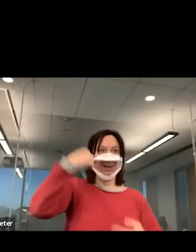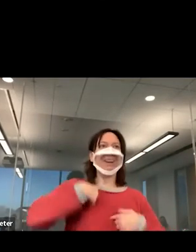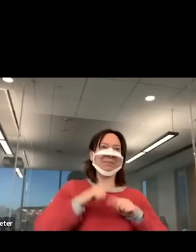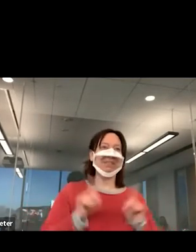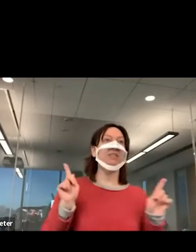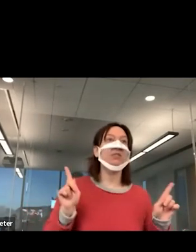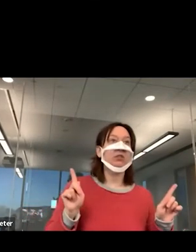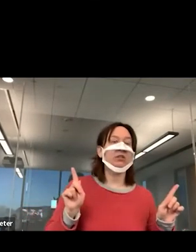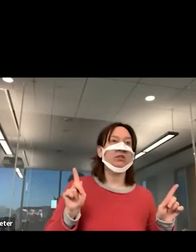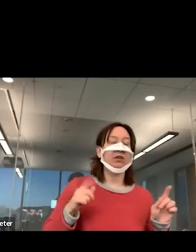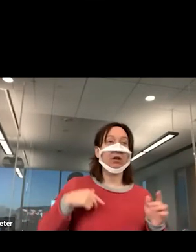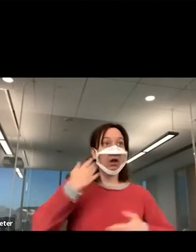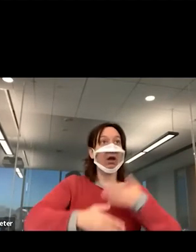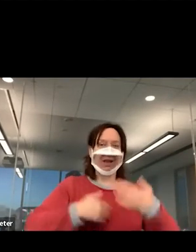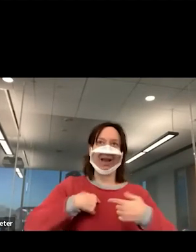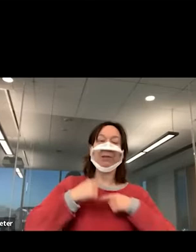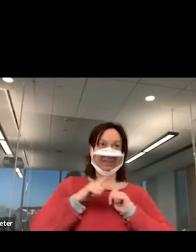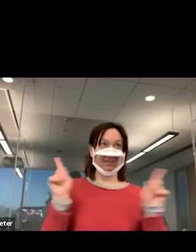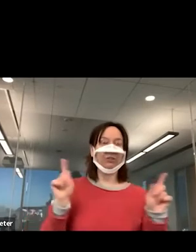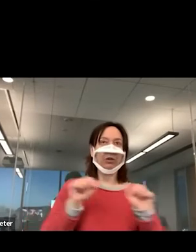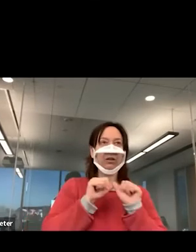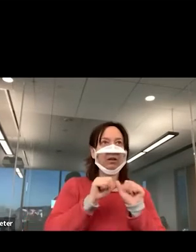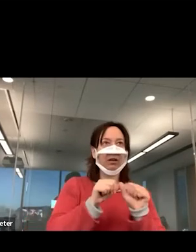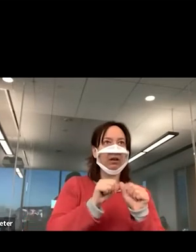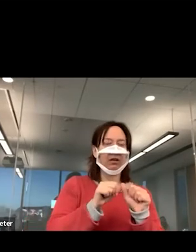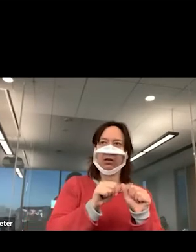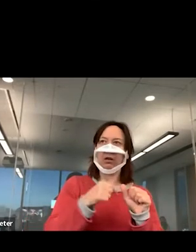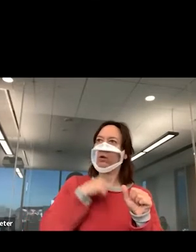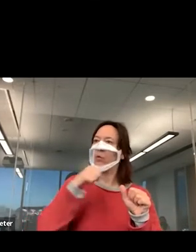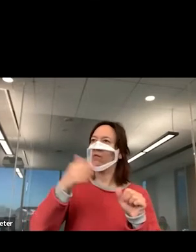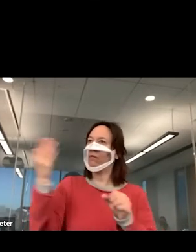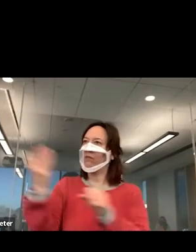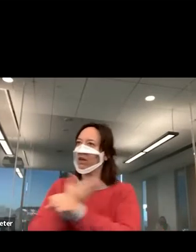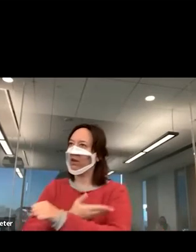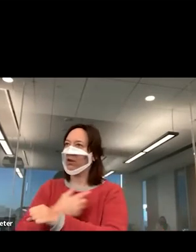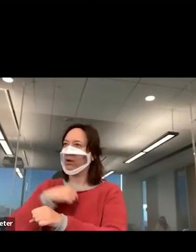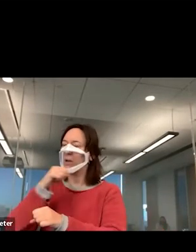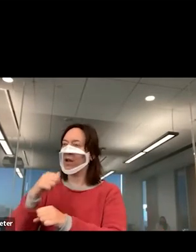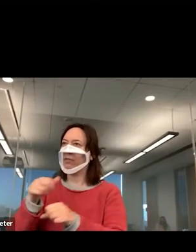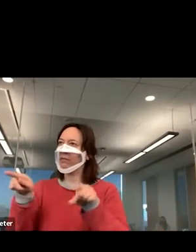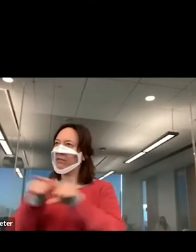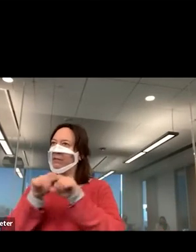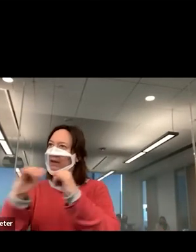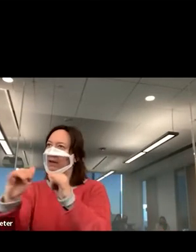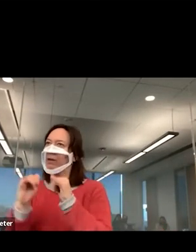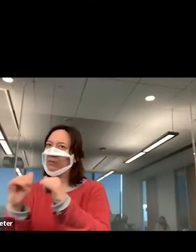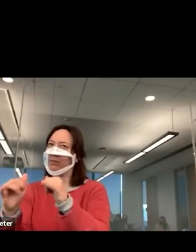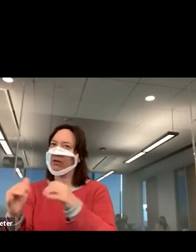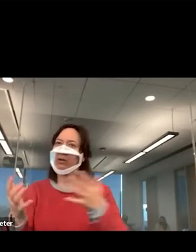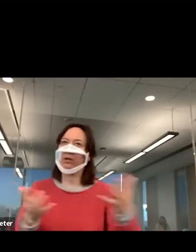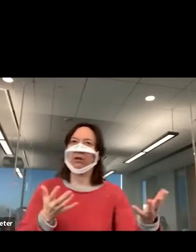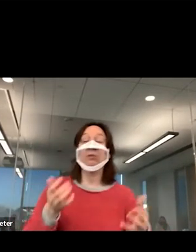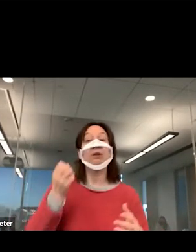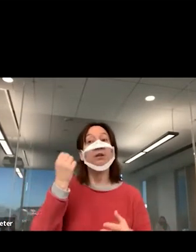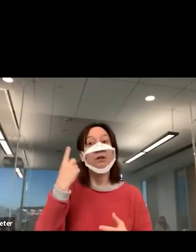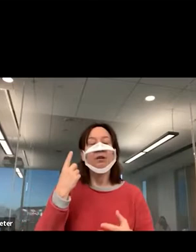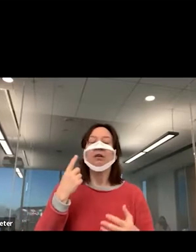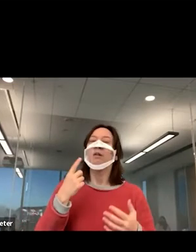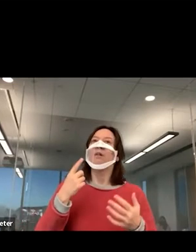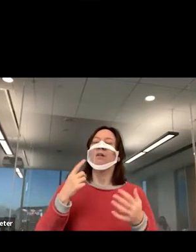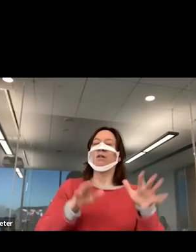and yet because we can't be exactly the same once we're there because we are different we may need